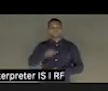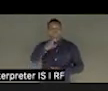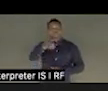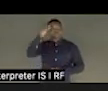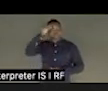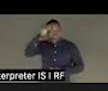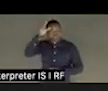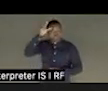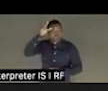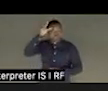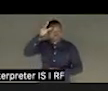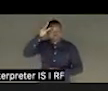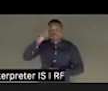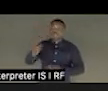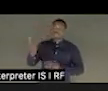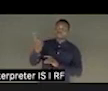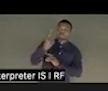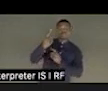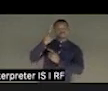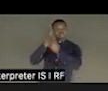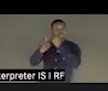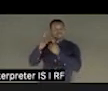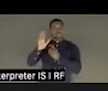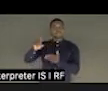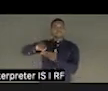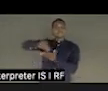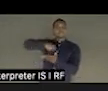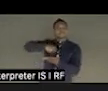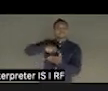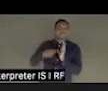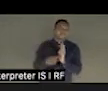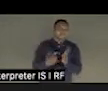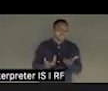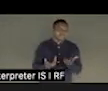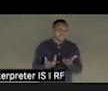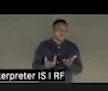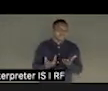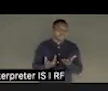good information and also get paid for the work you do.